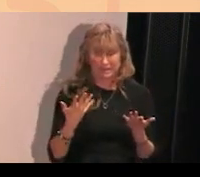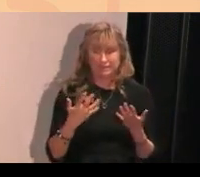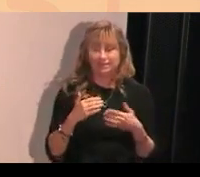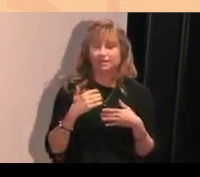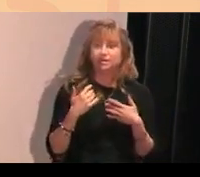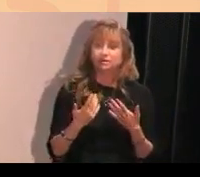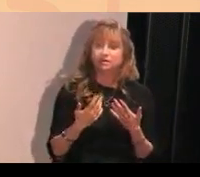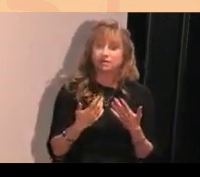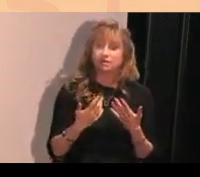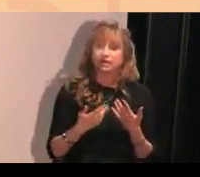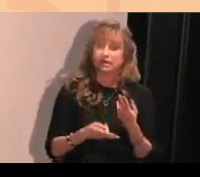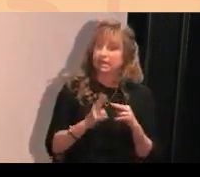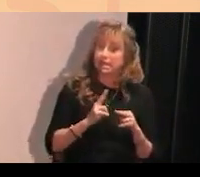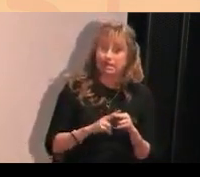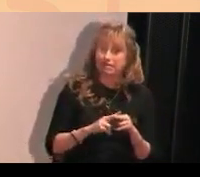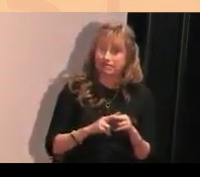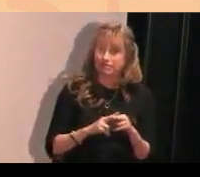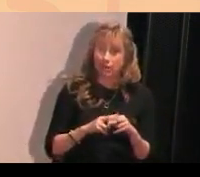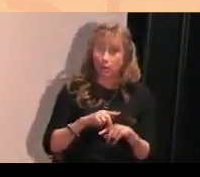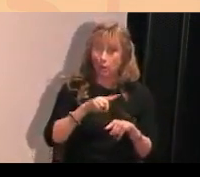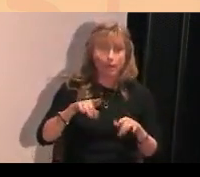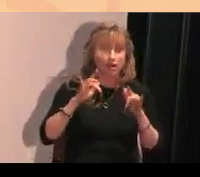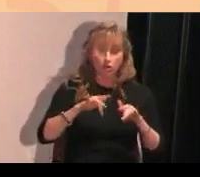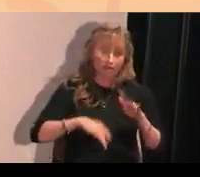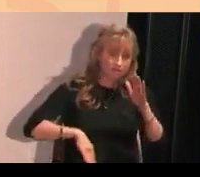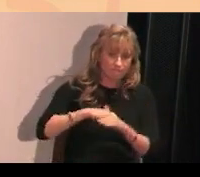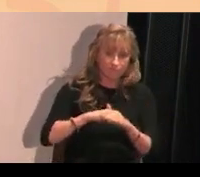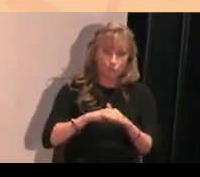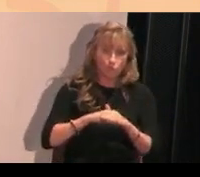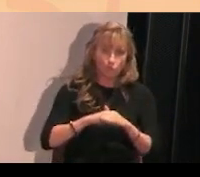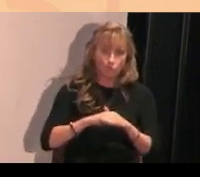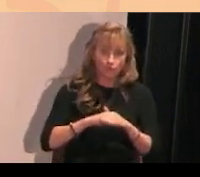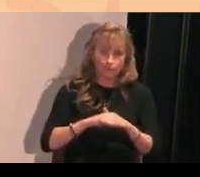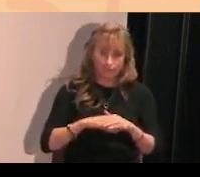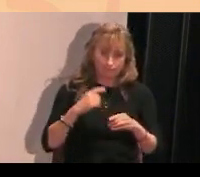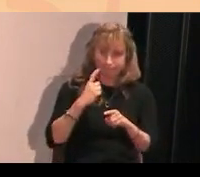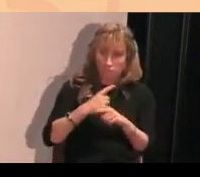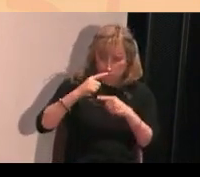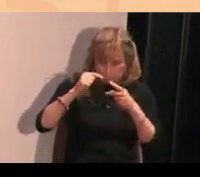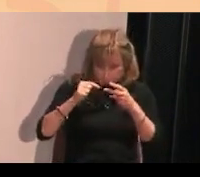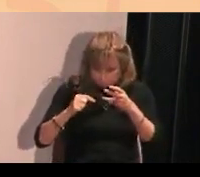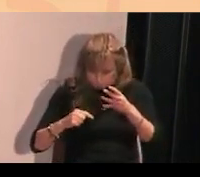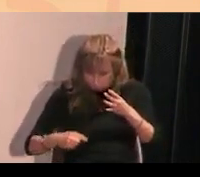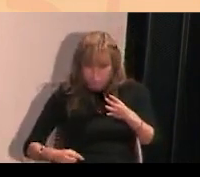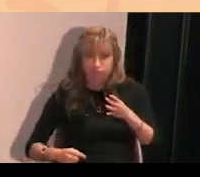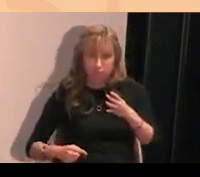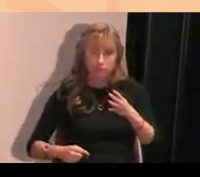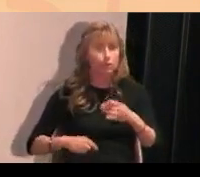um if you don't cover all of the important things that you would like to discuss we will be writing